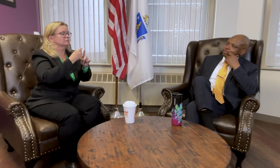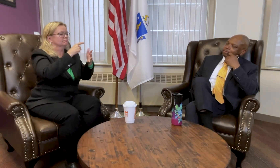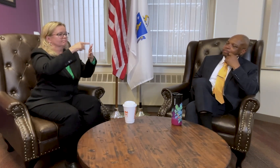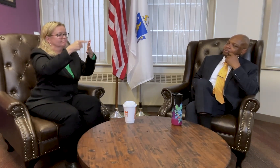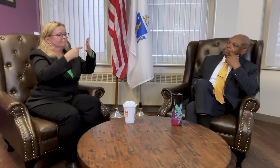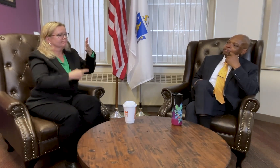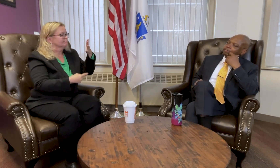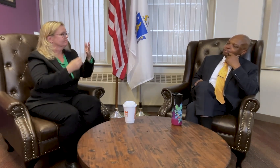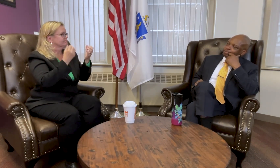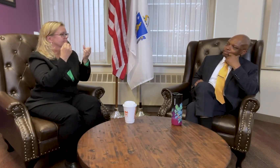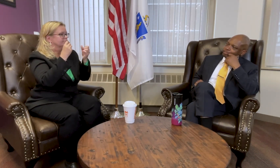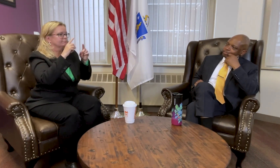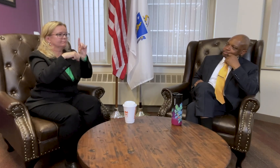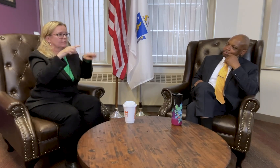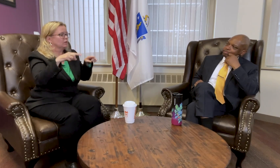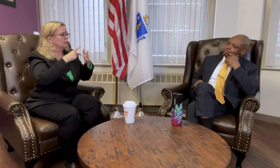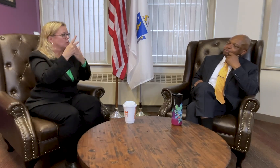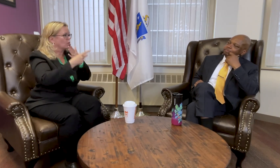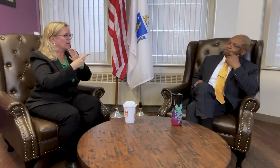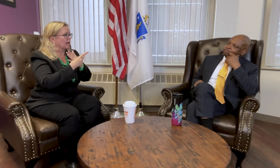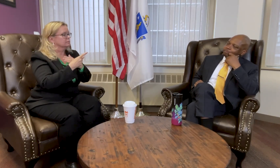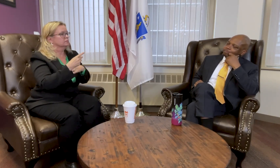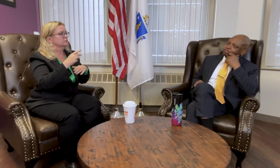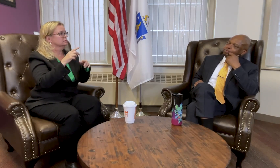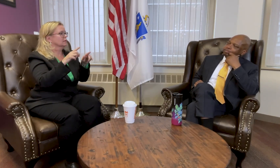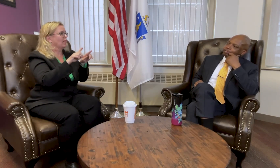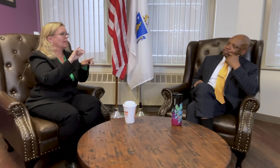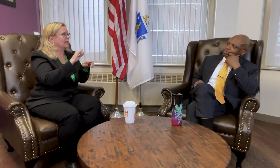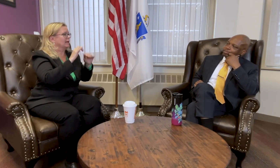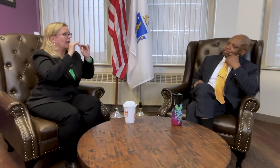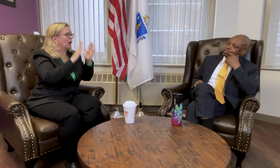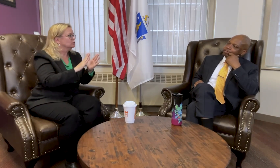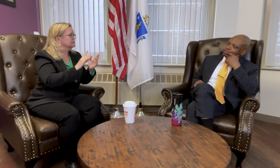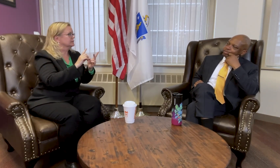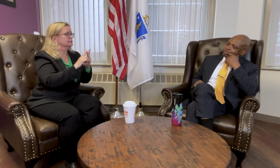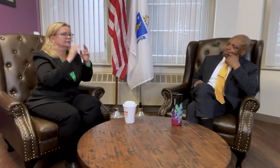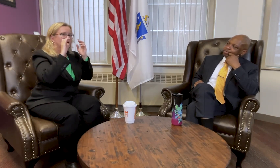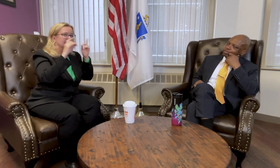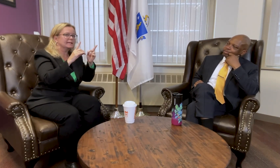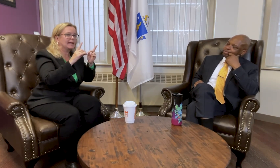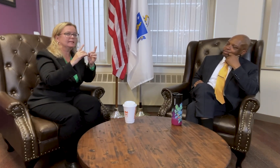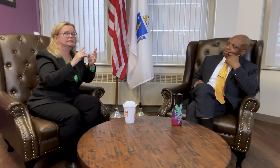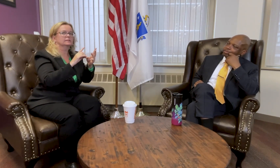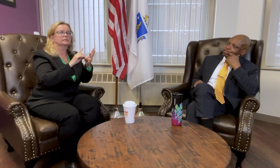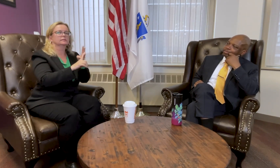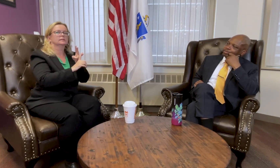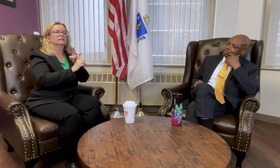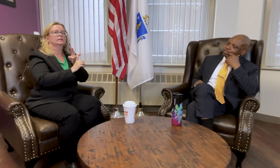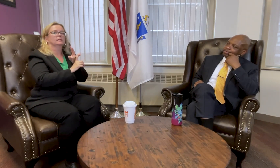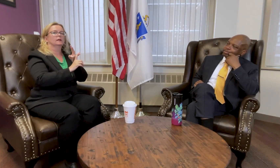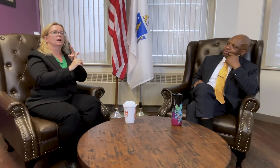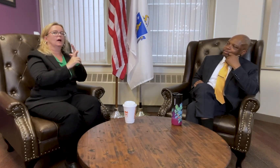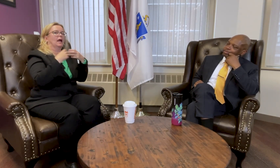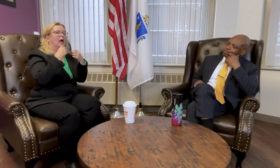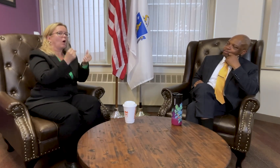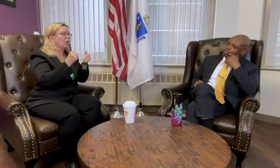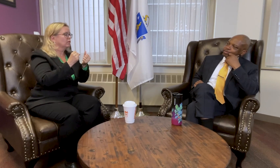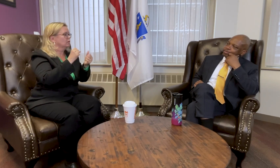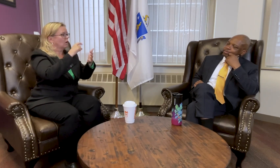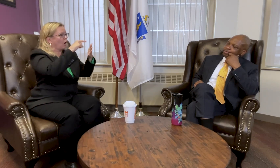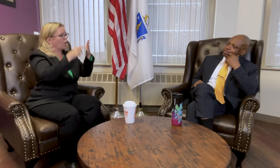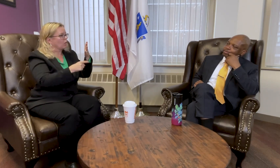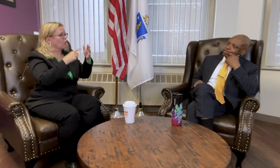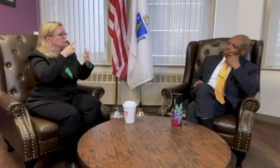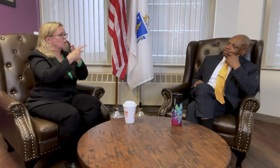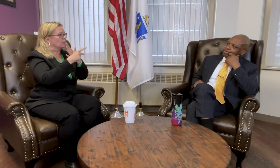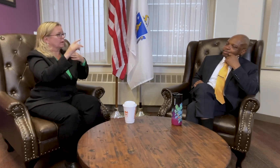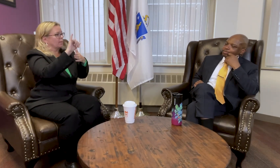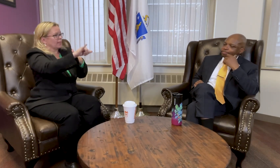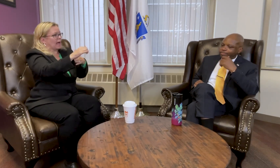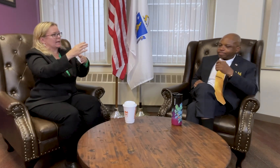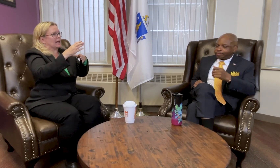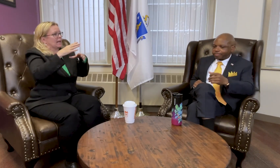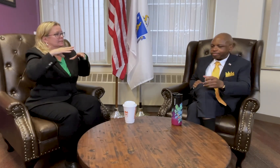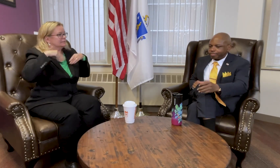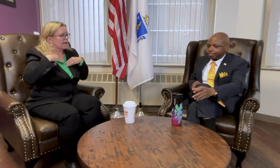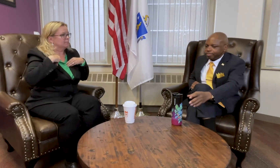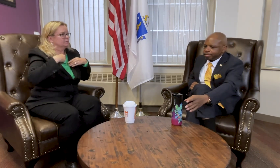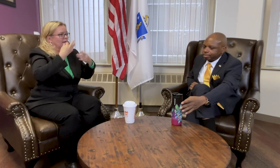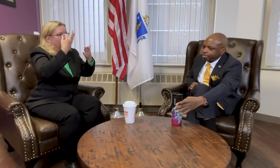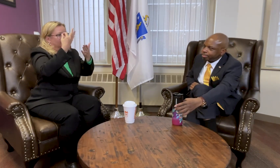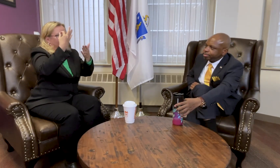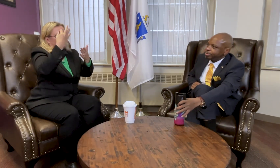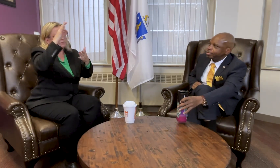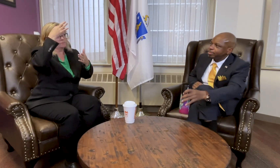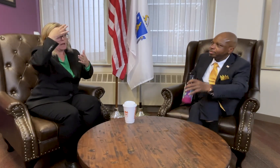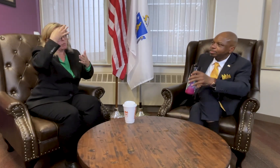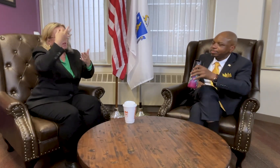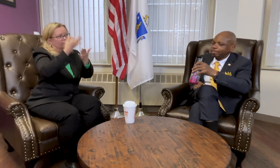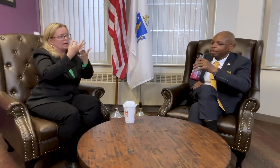programs including housing, education, and health services, all which receive federal monies. This